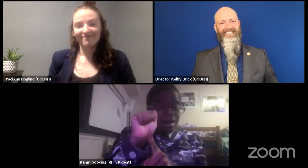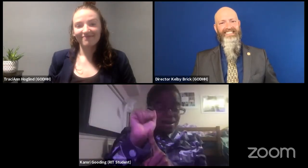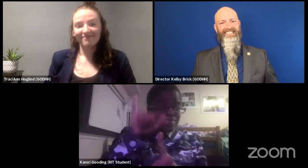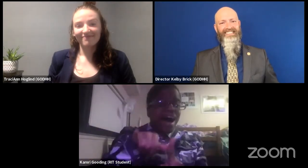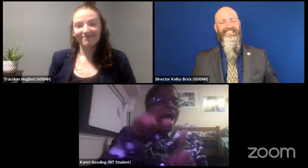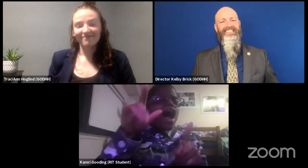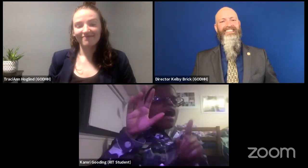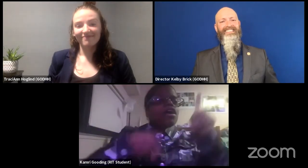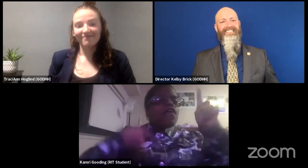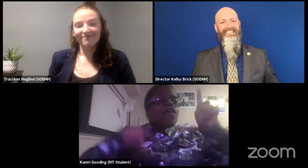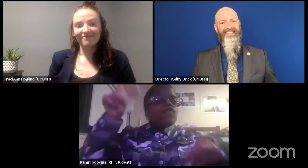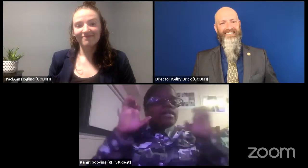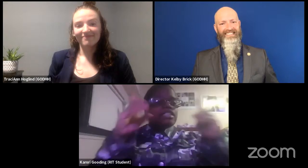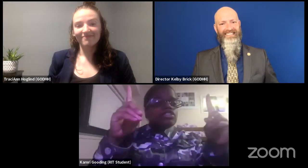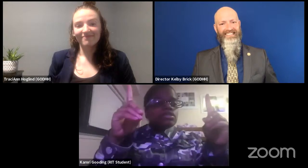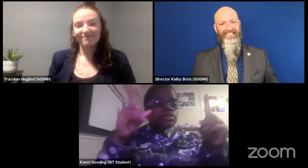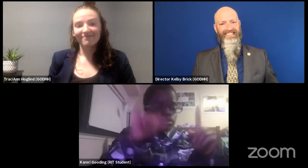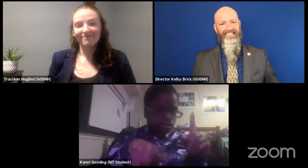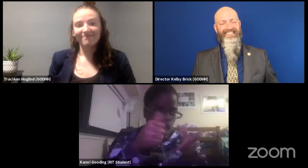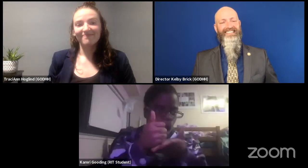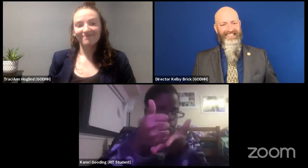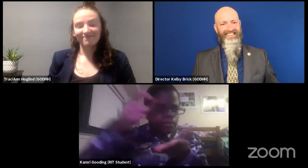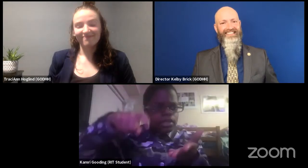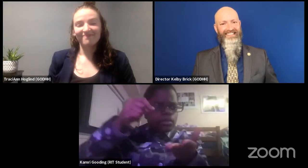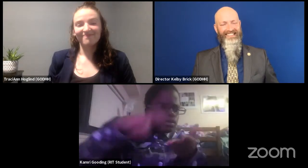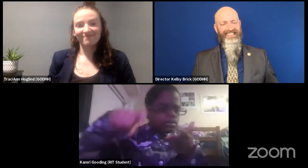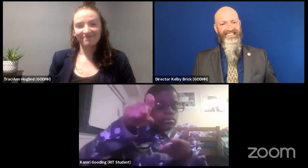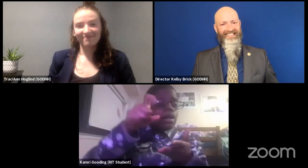opportunities to talk to legislators. We had an opportunity to talk about a variety of